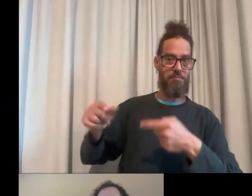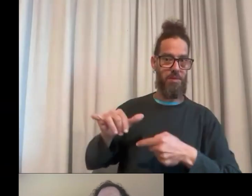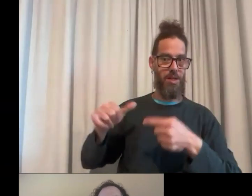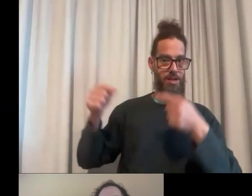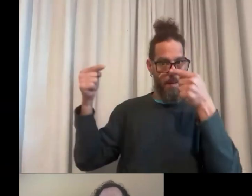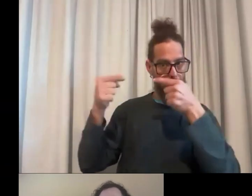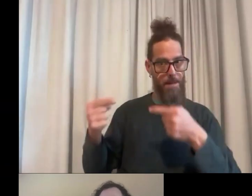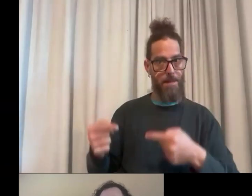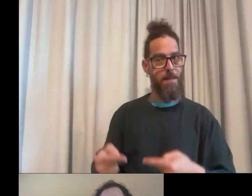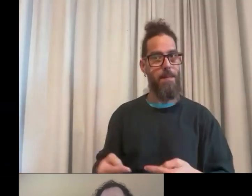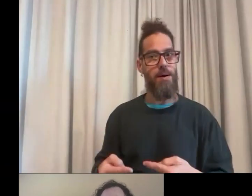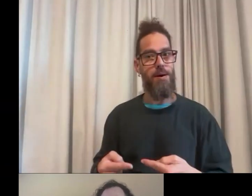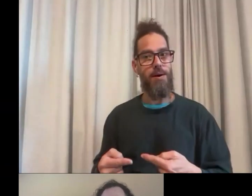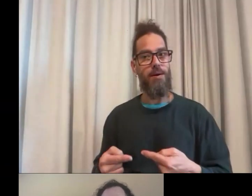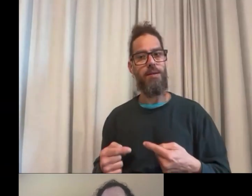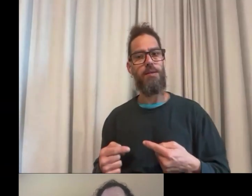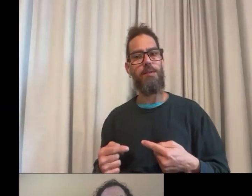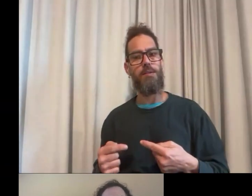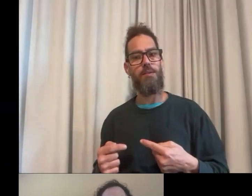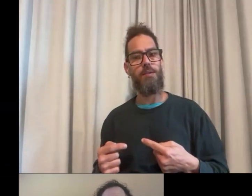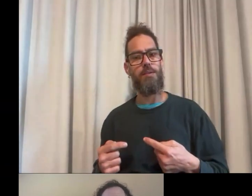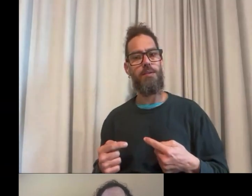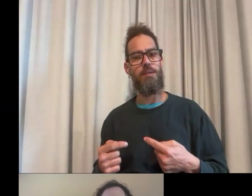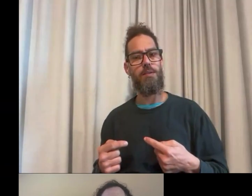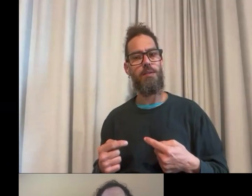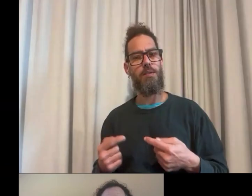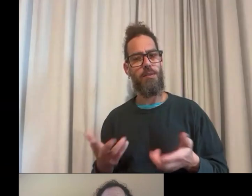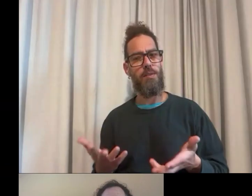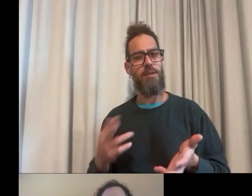or the intersections of those groups, can get everything done.